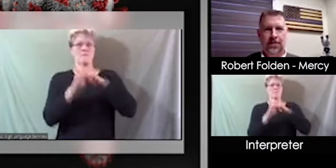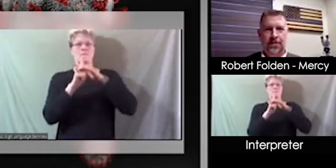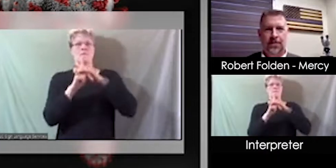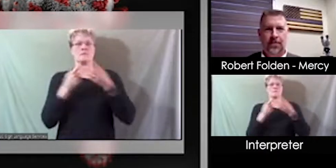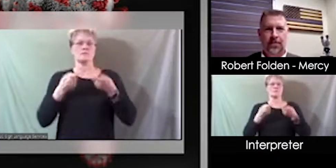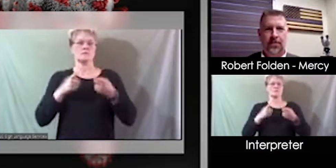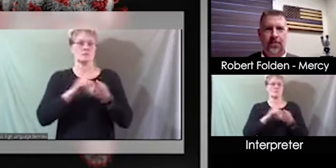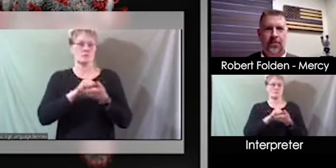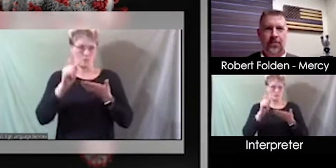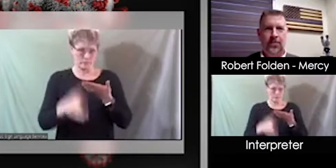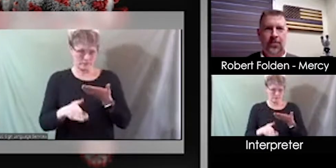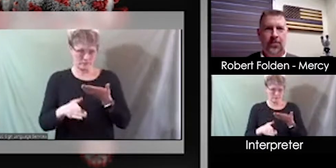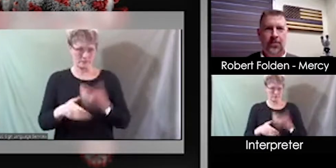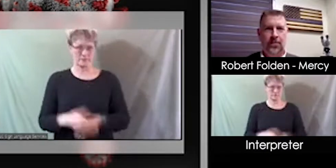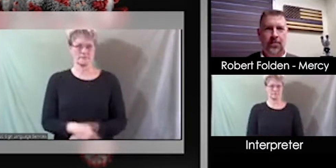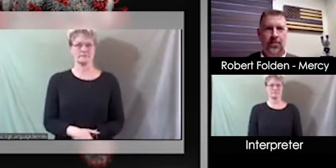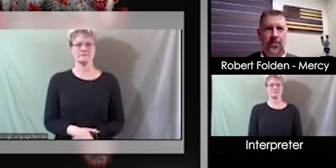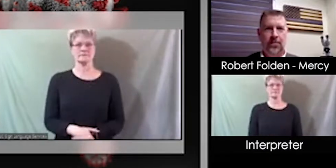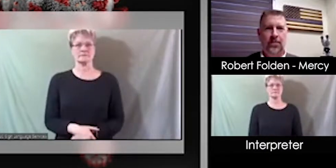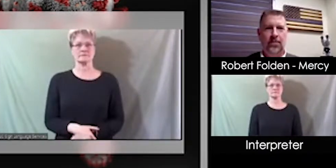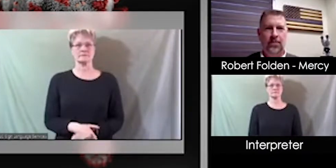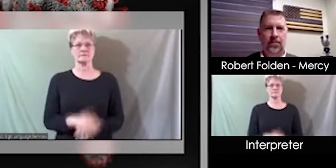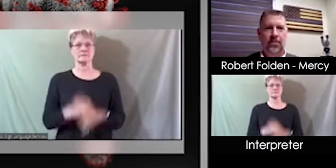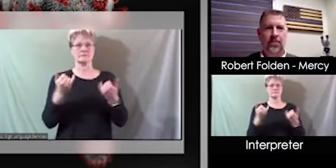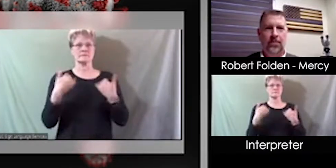to bring us to a total of five cases in Shasta County.